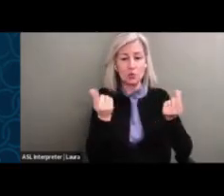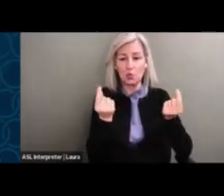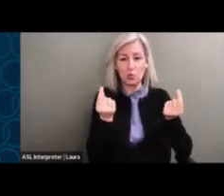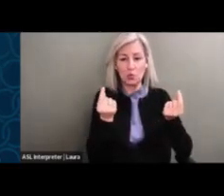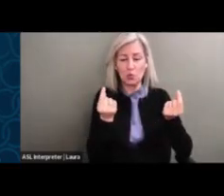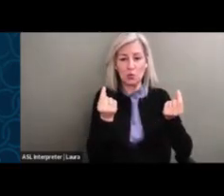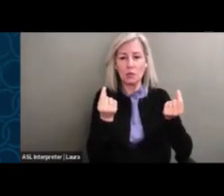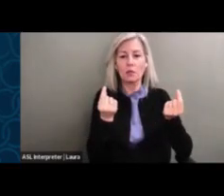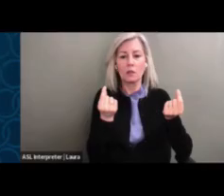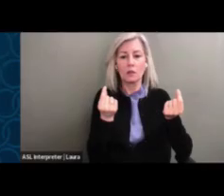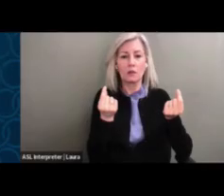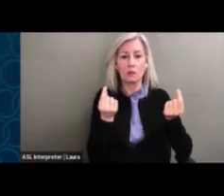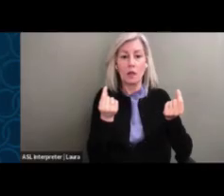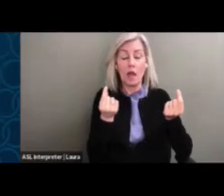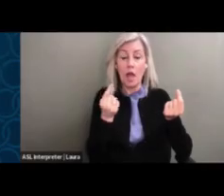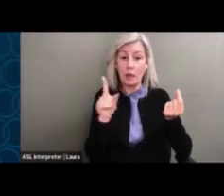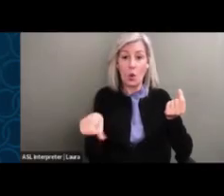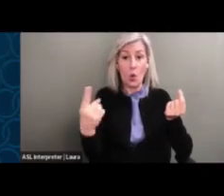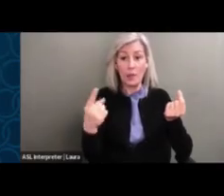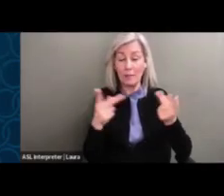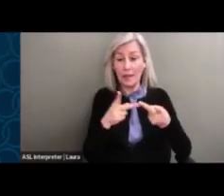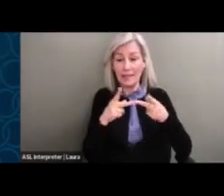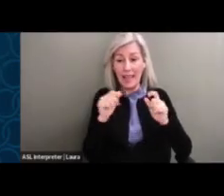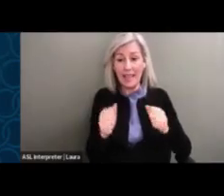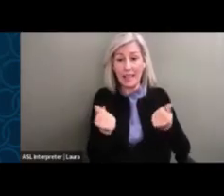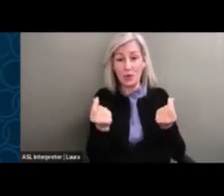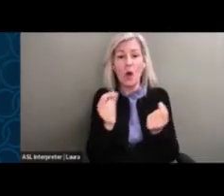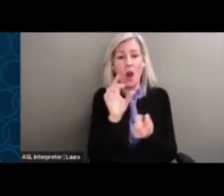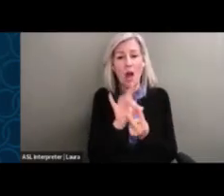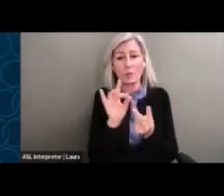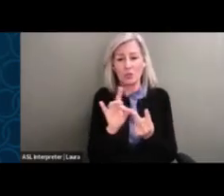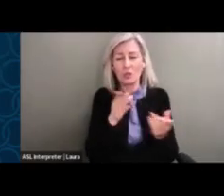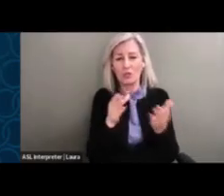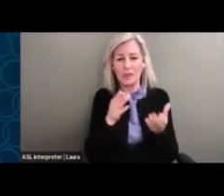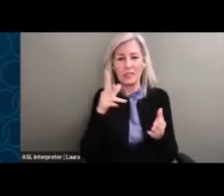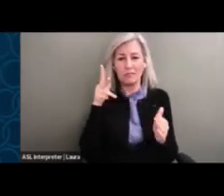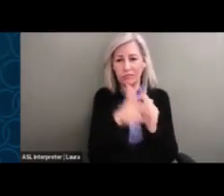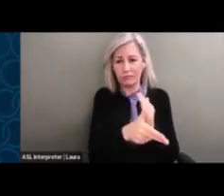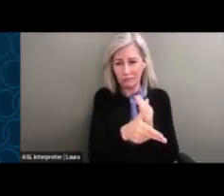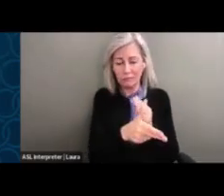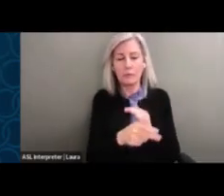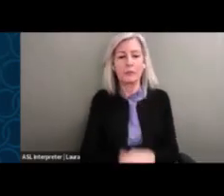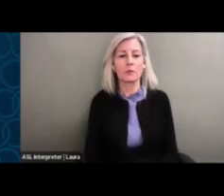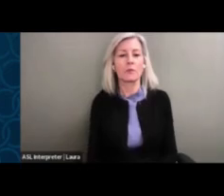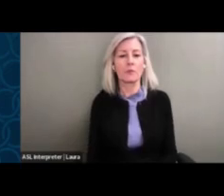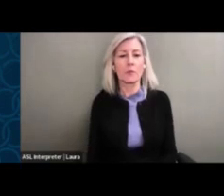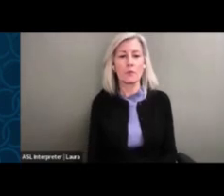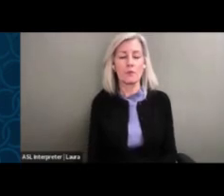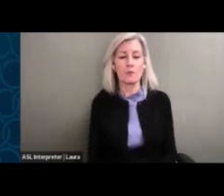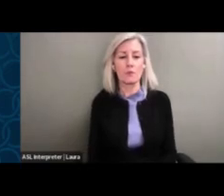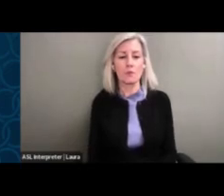the past states have tight Medicaid budgets , the place that they usually go my the only places they can go